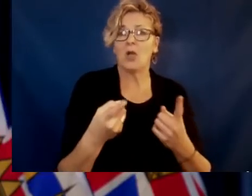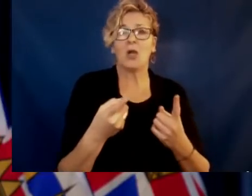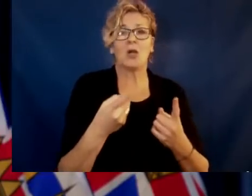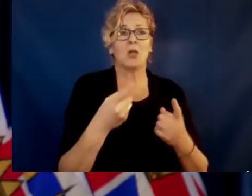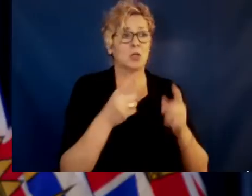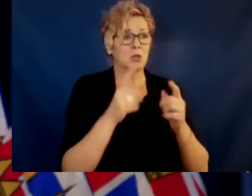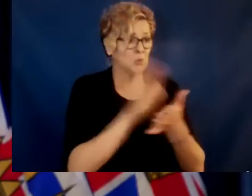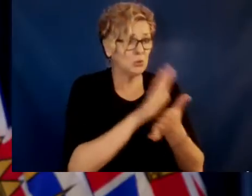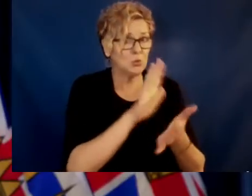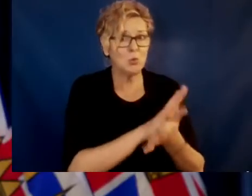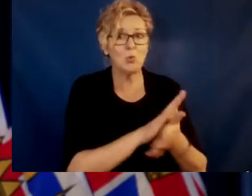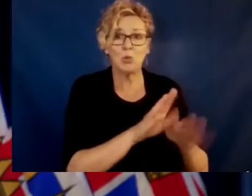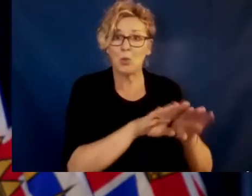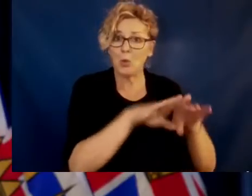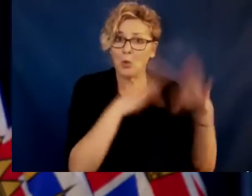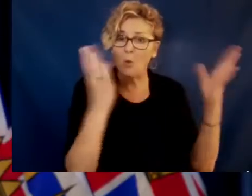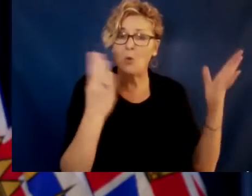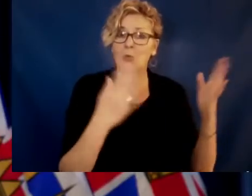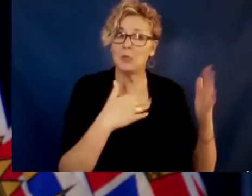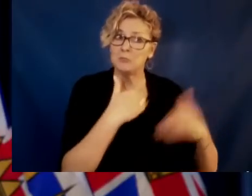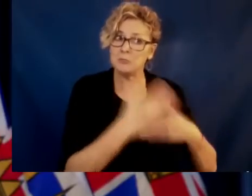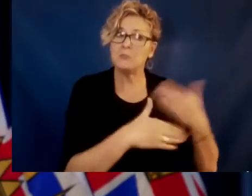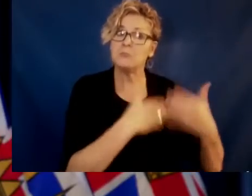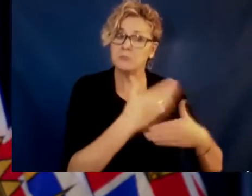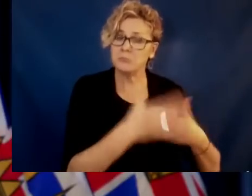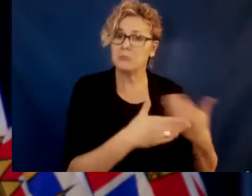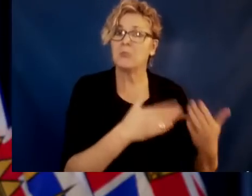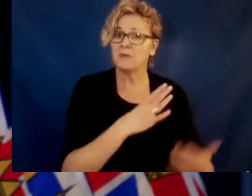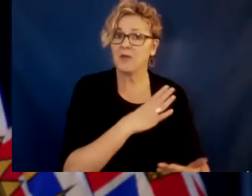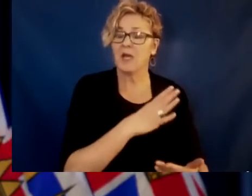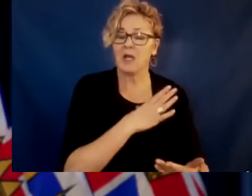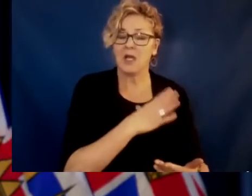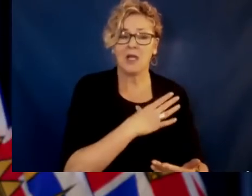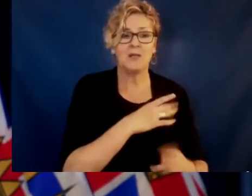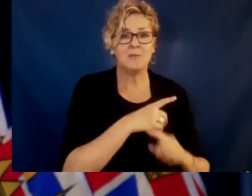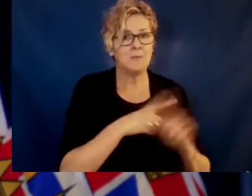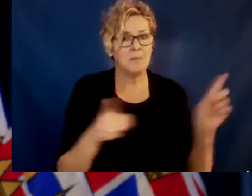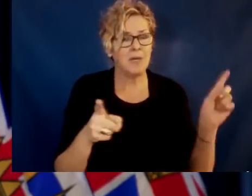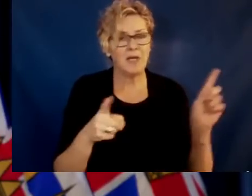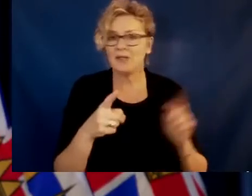So keeping up our vigilance is really important, making sure we get tested when we